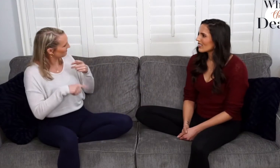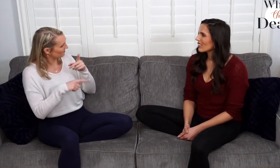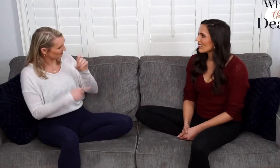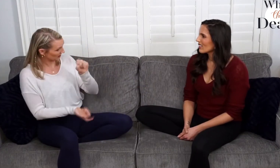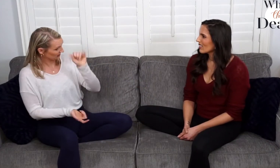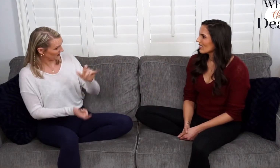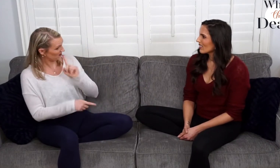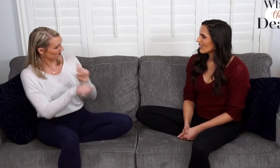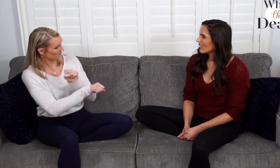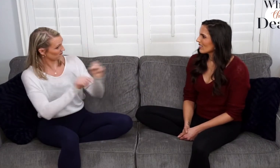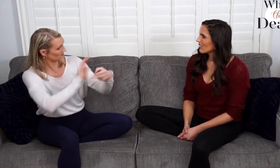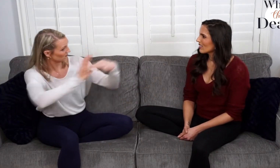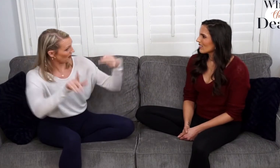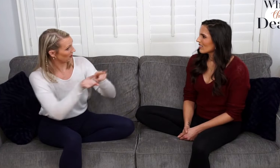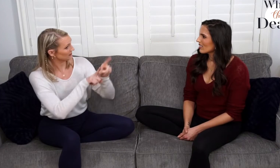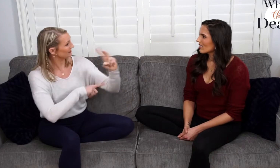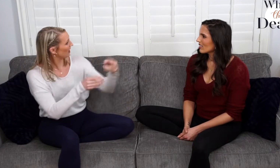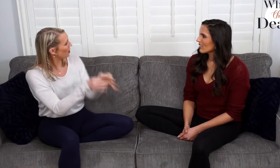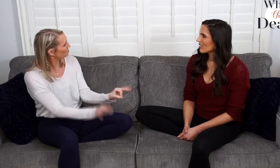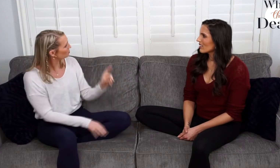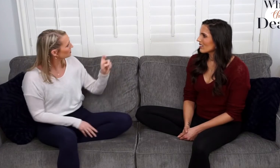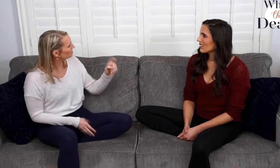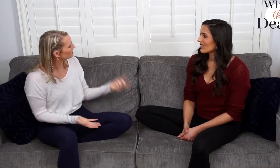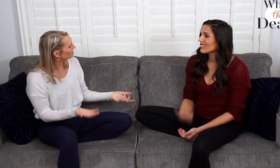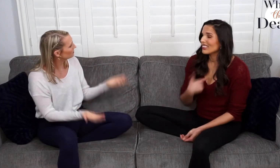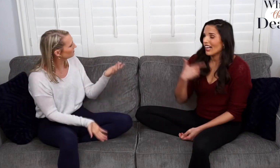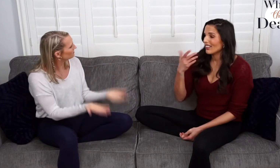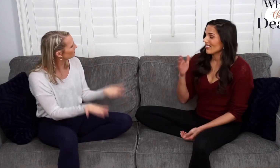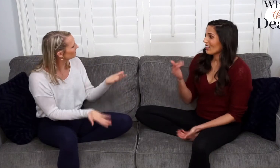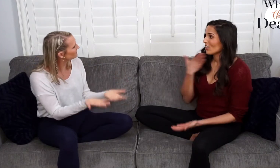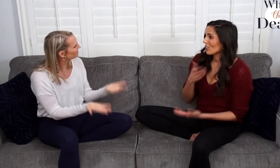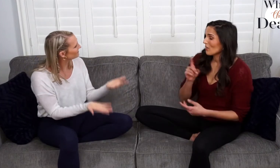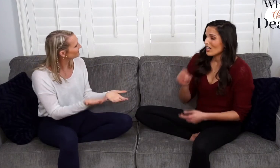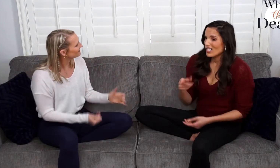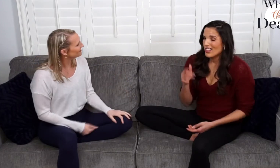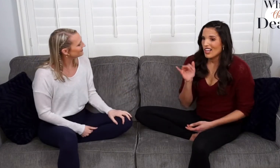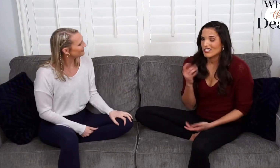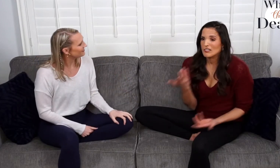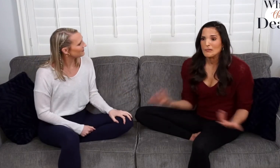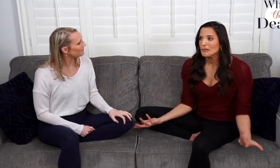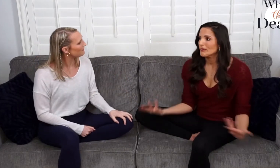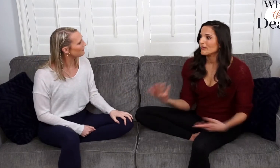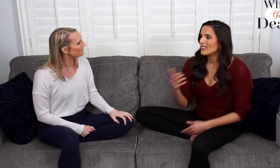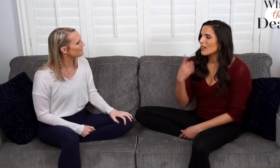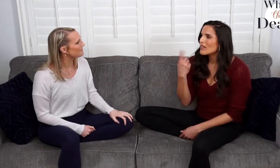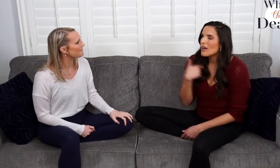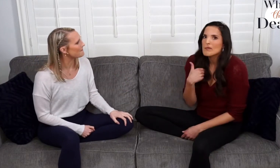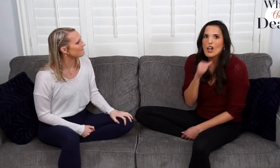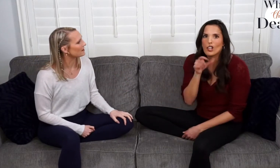So is that considered your second language? I don't know. That's a good question. I'm